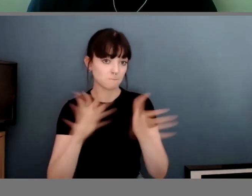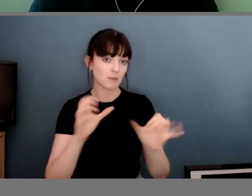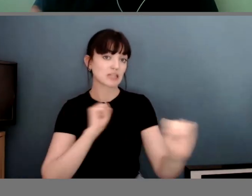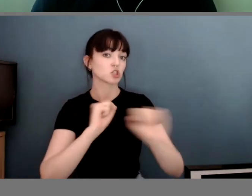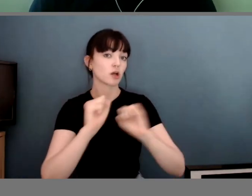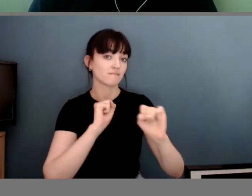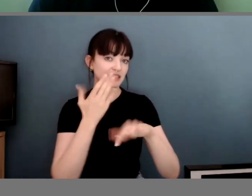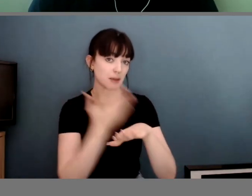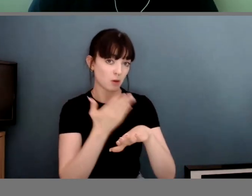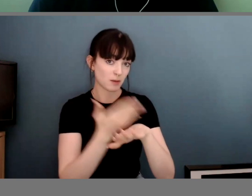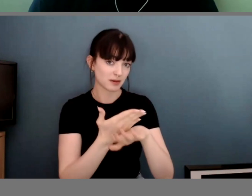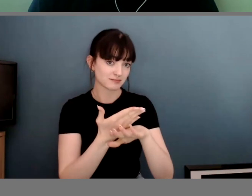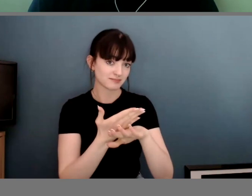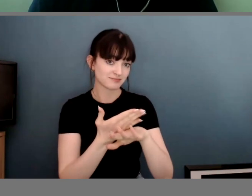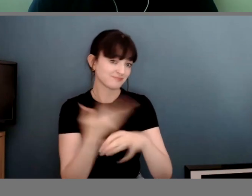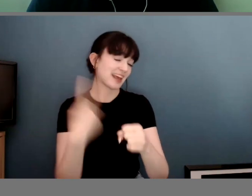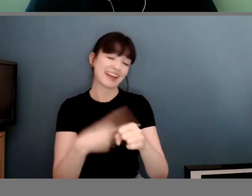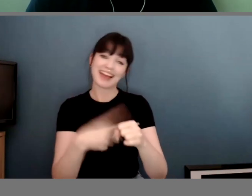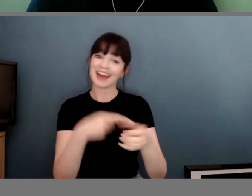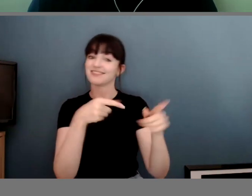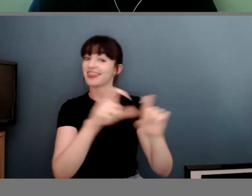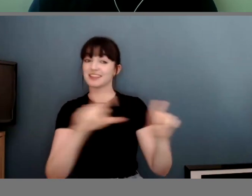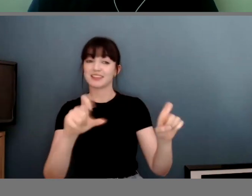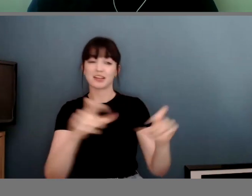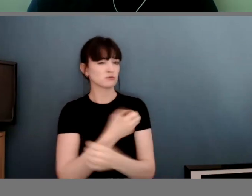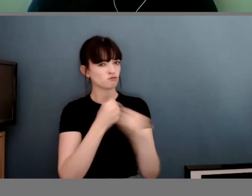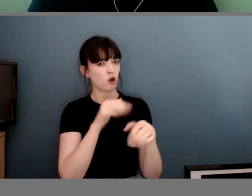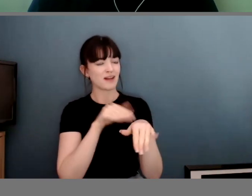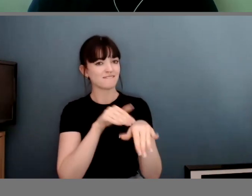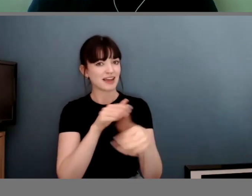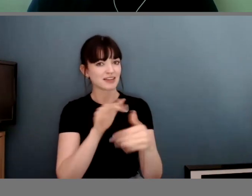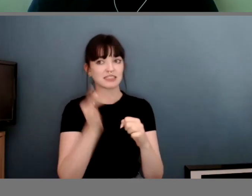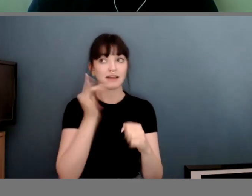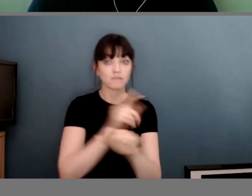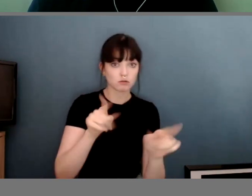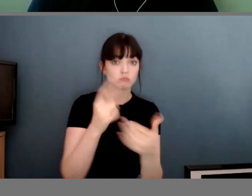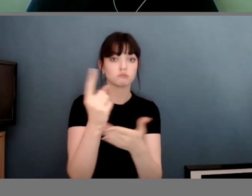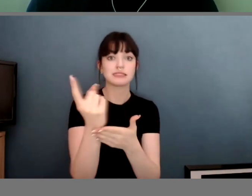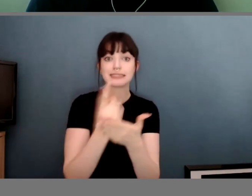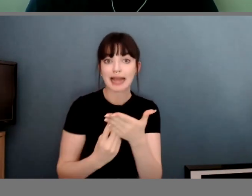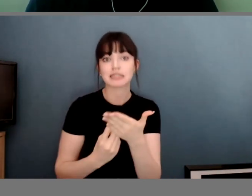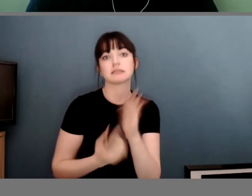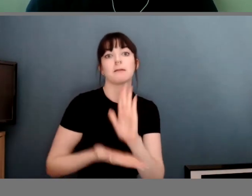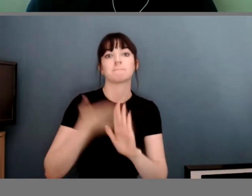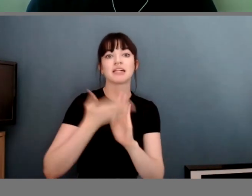this has major implications for designers of the built environment because a public body